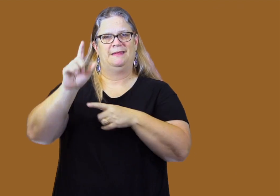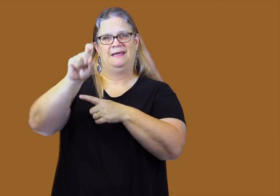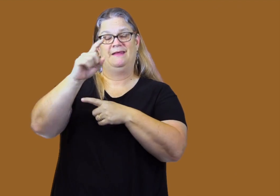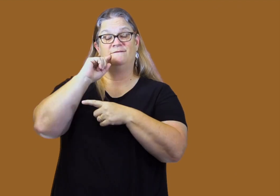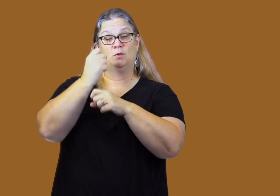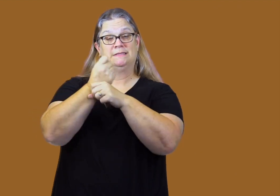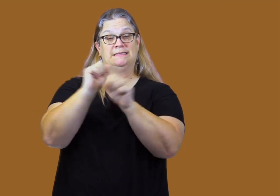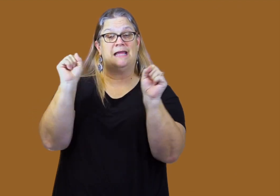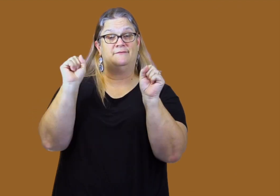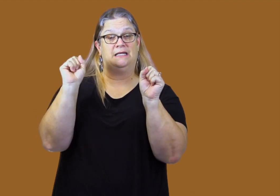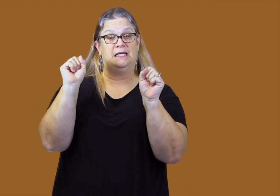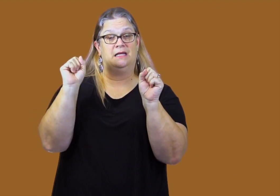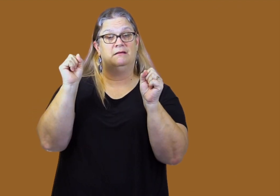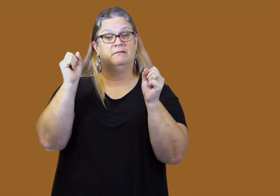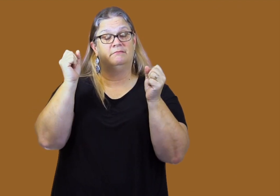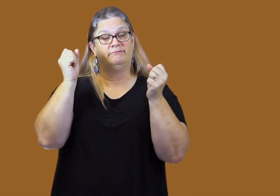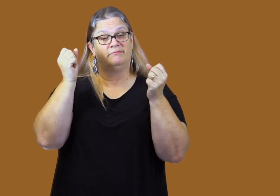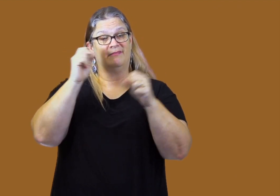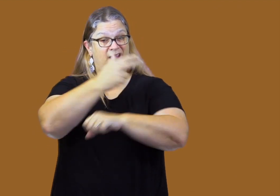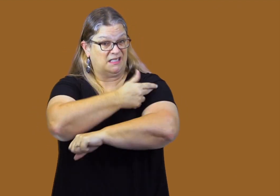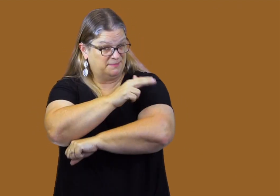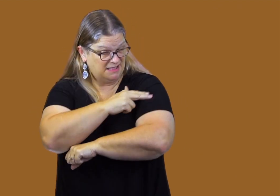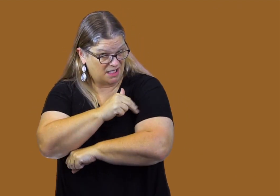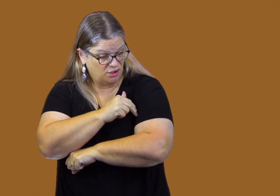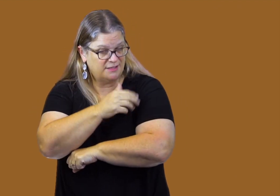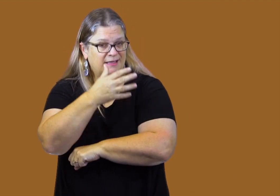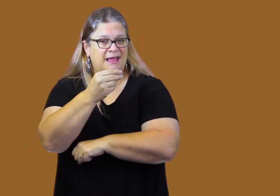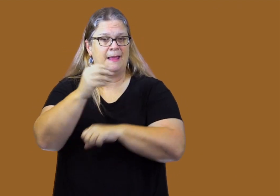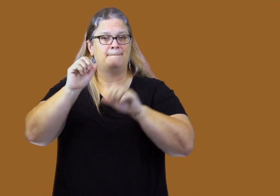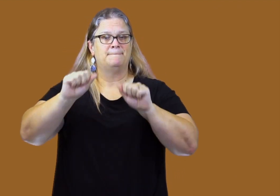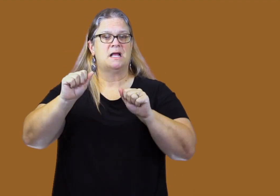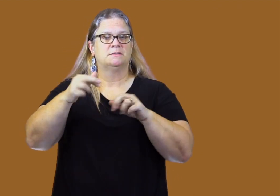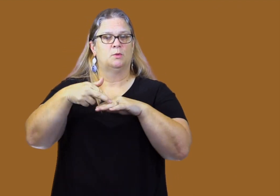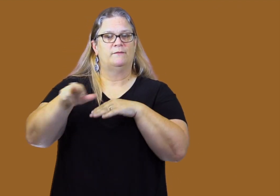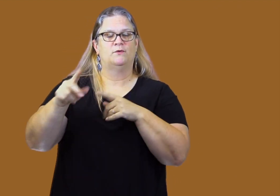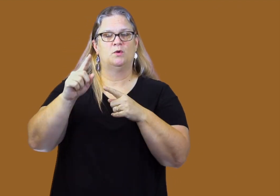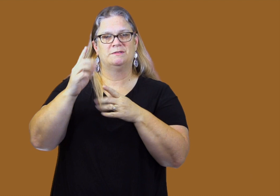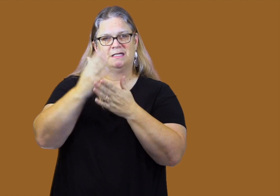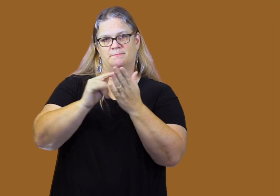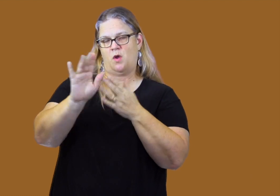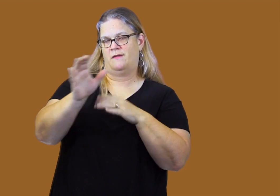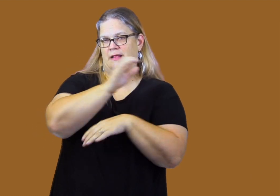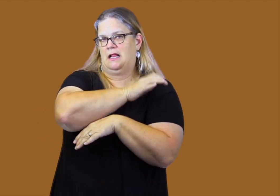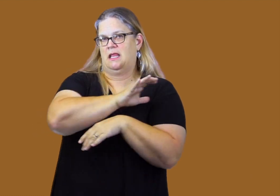or hard of hearing to determine the need regarding safety, hospitalization